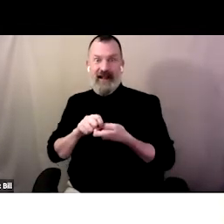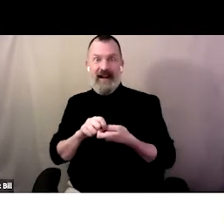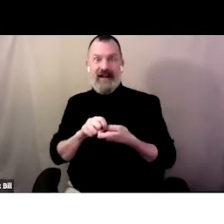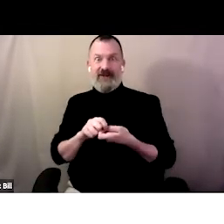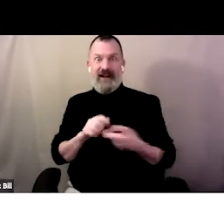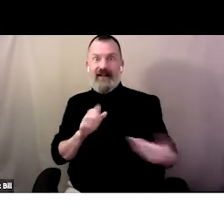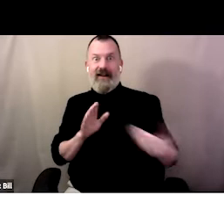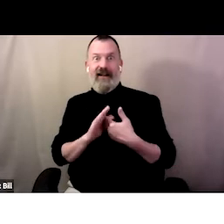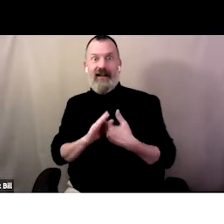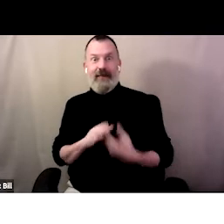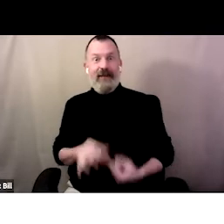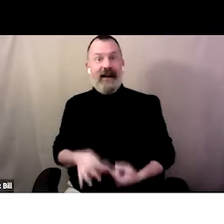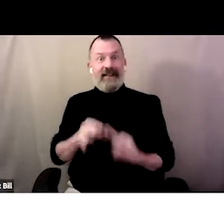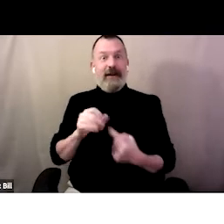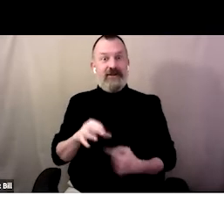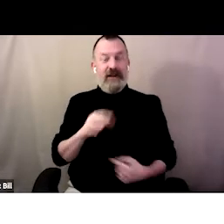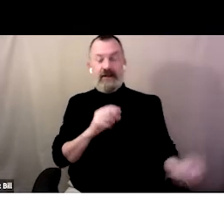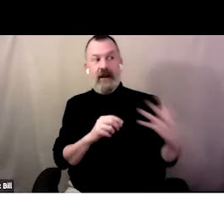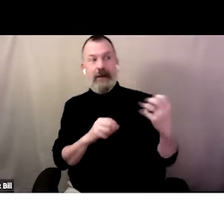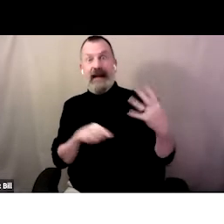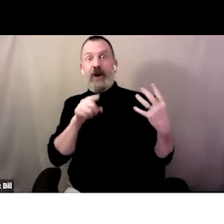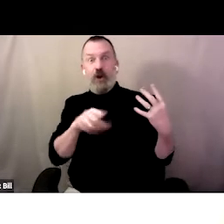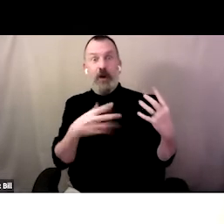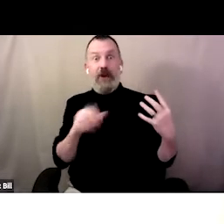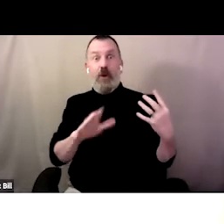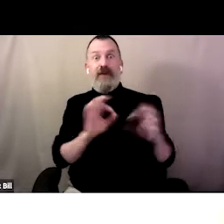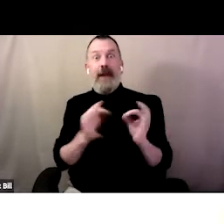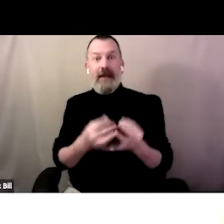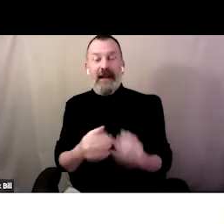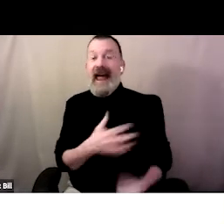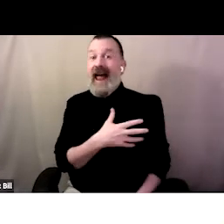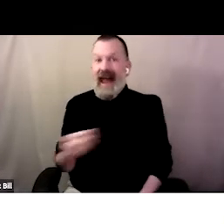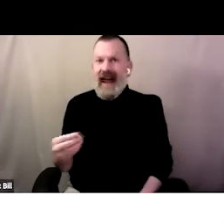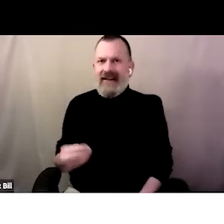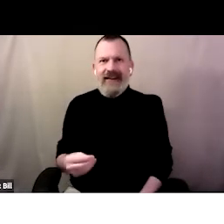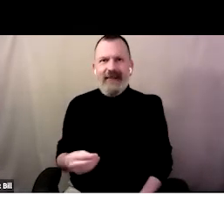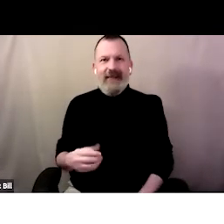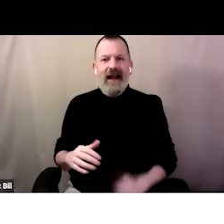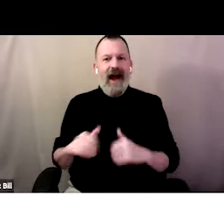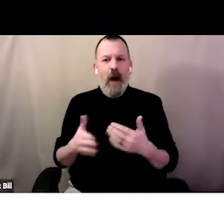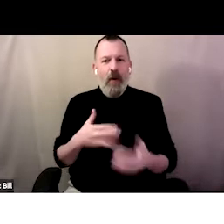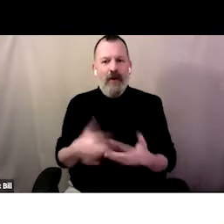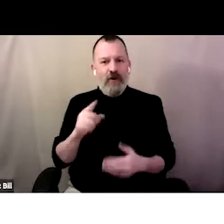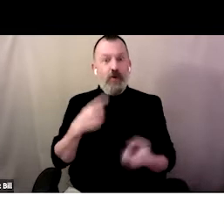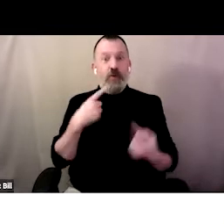especially if it's coming at you and your family and everything else and to CalebBarlow: However you pulled it off. You want to be able to try to